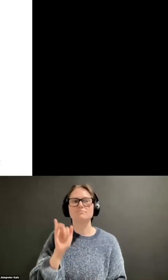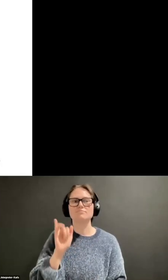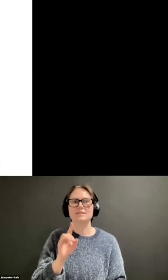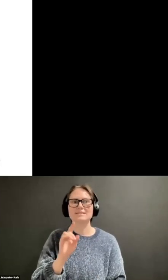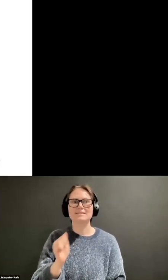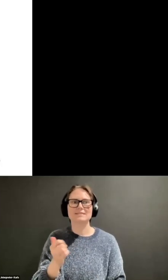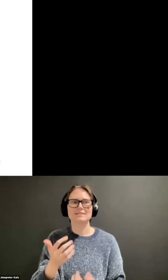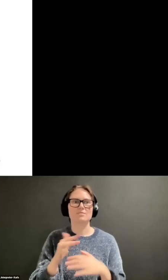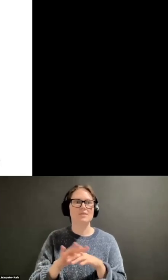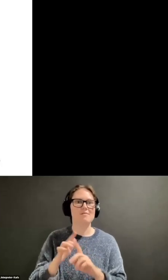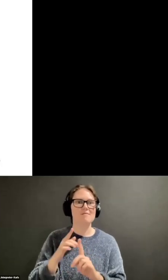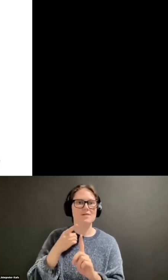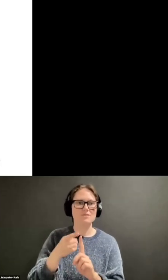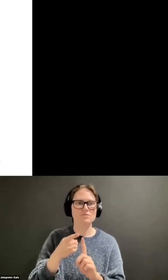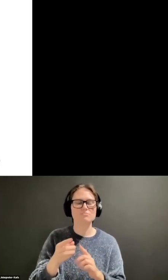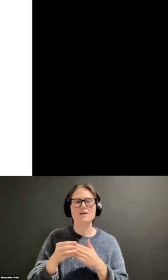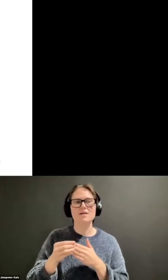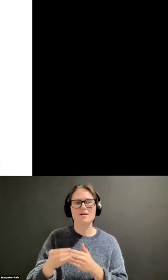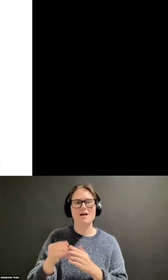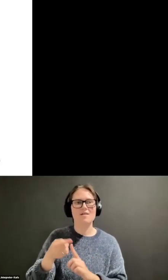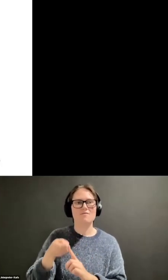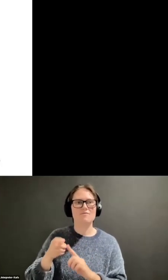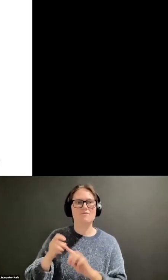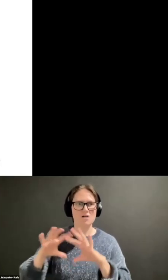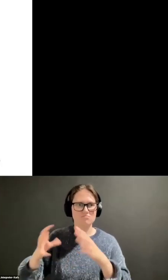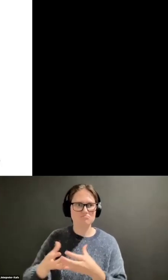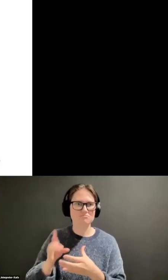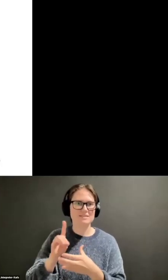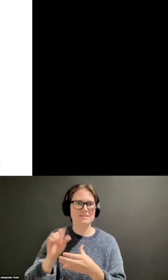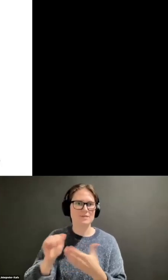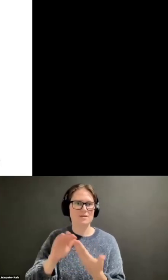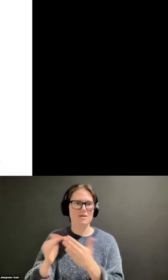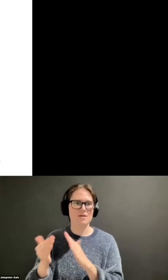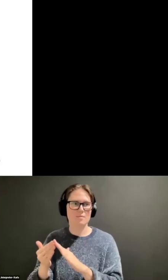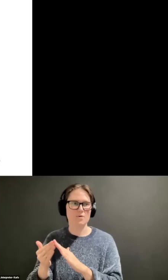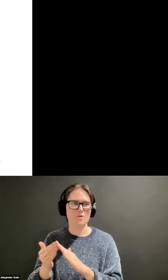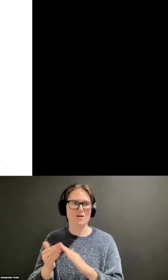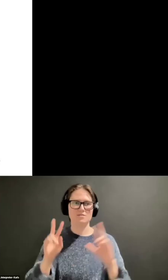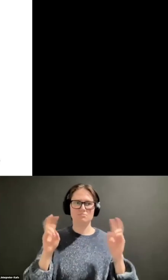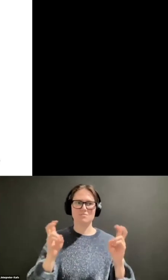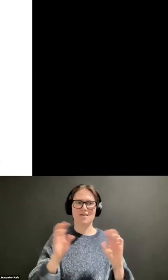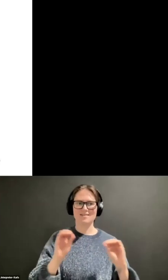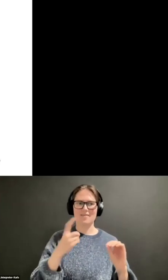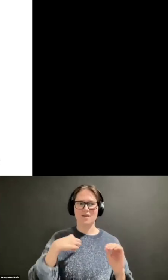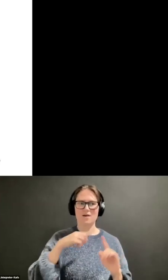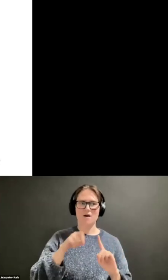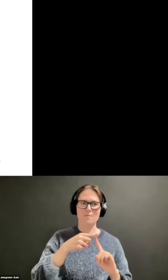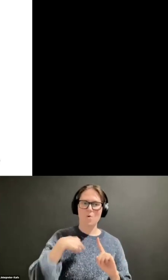the ethos of the disability community. Nothing about us without us. We provide training,